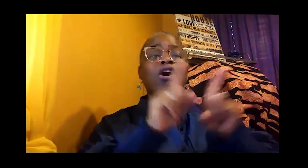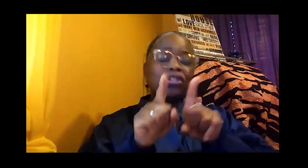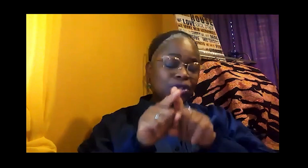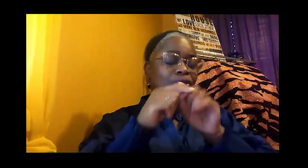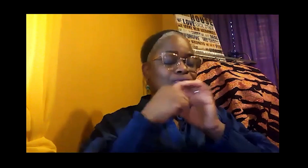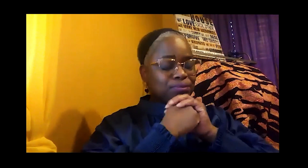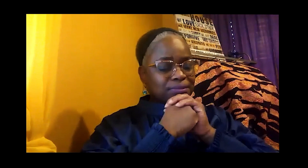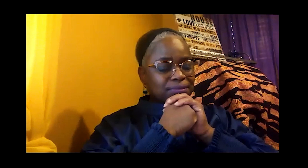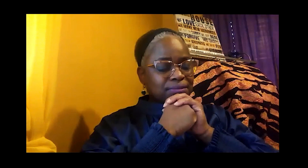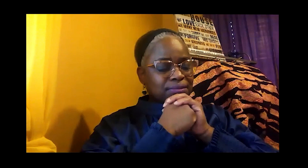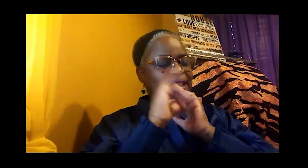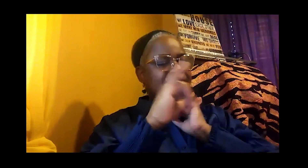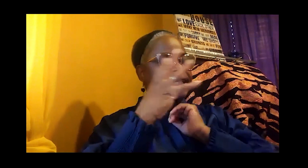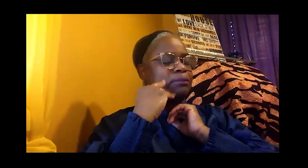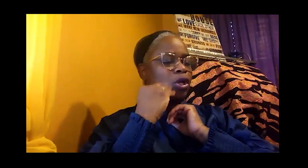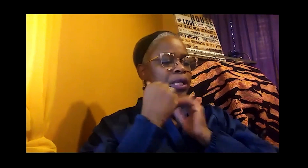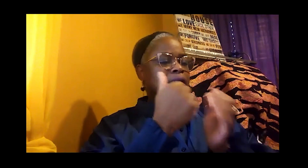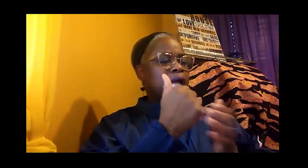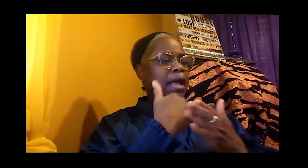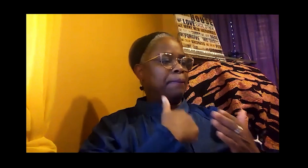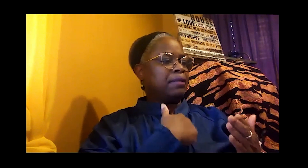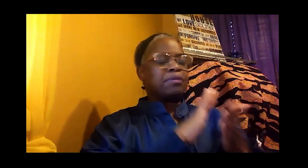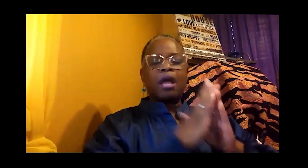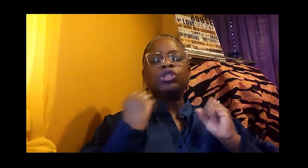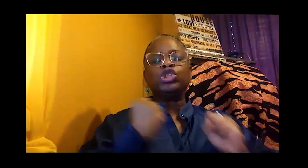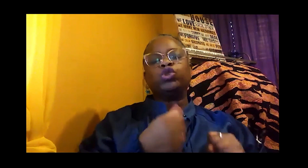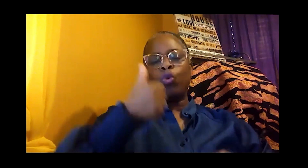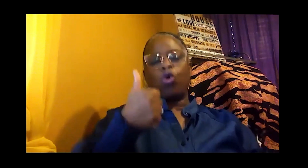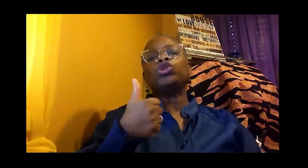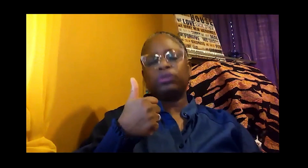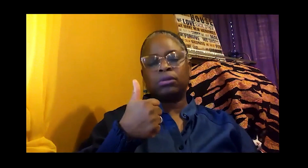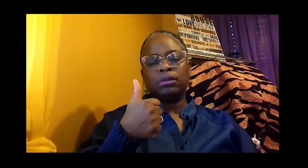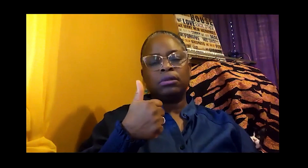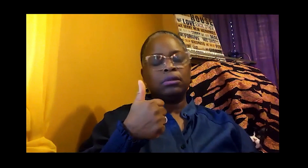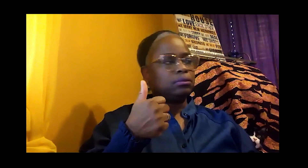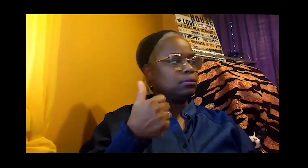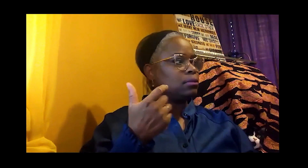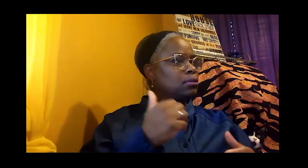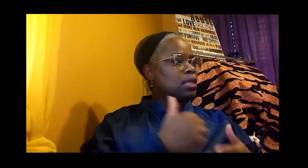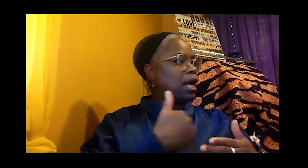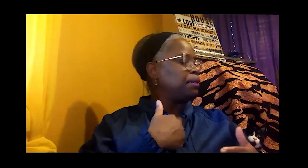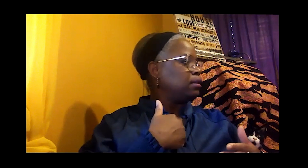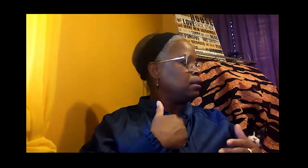third year, the university got it together. I had a fantastic time at the State University of New